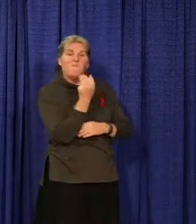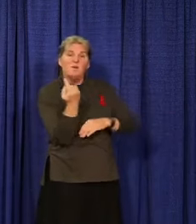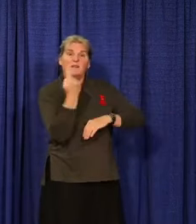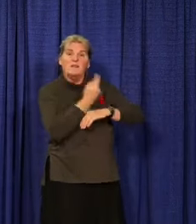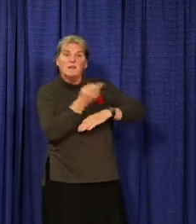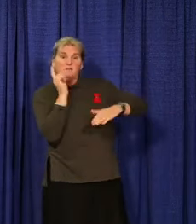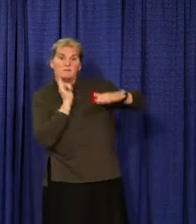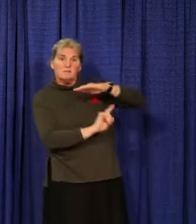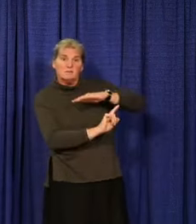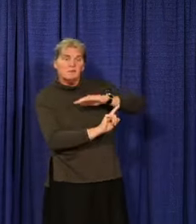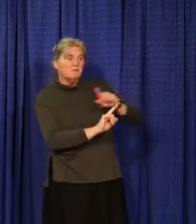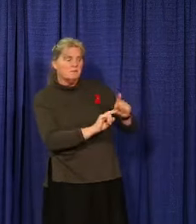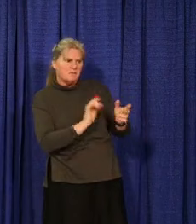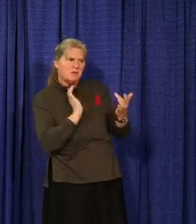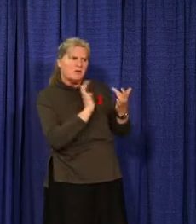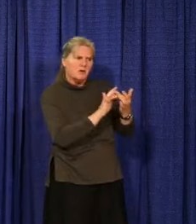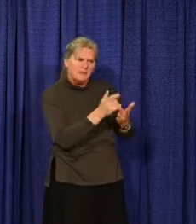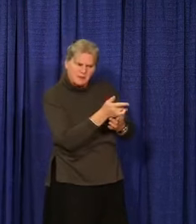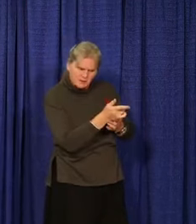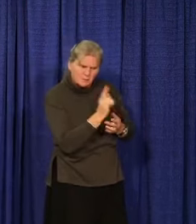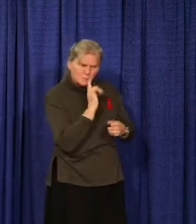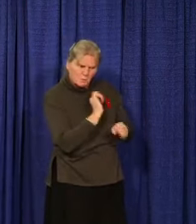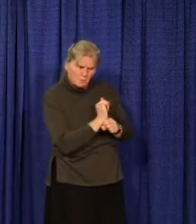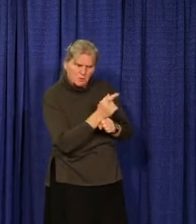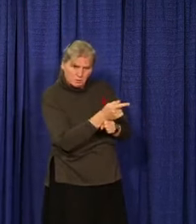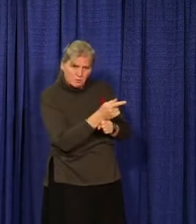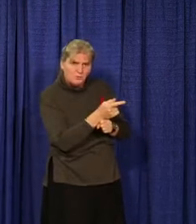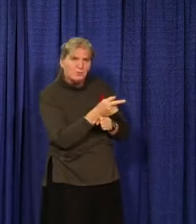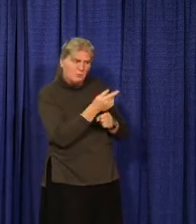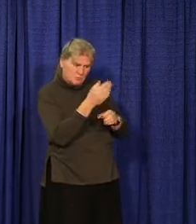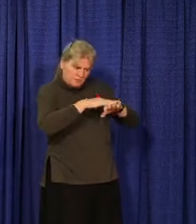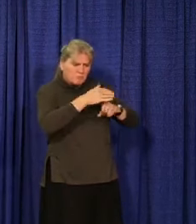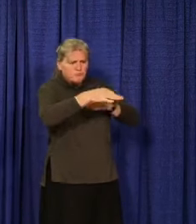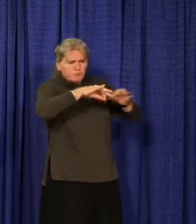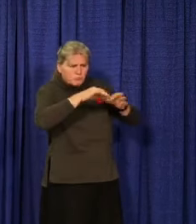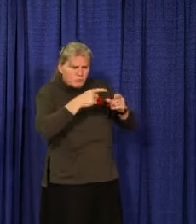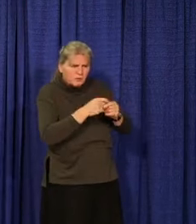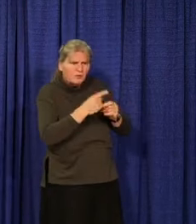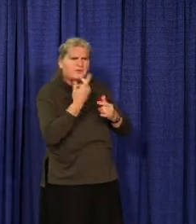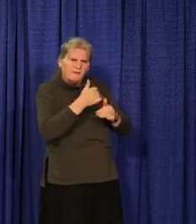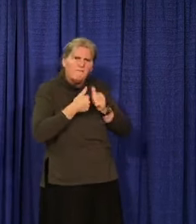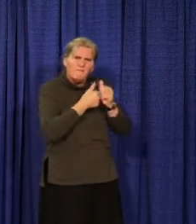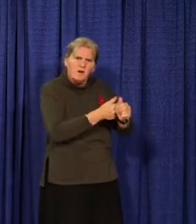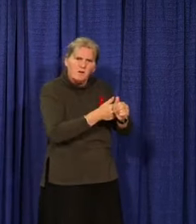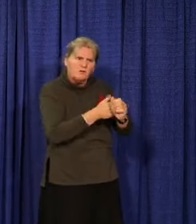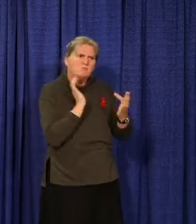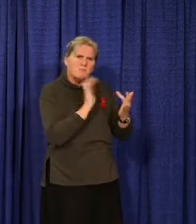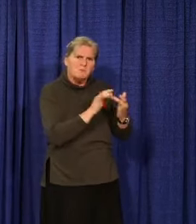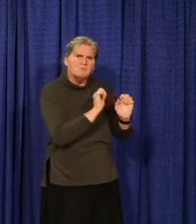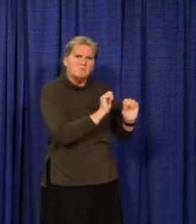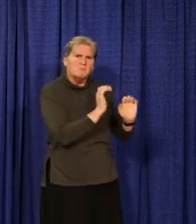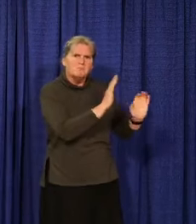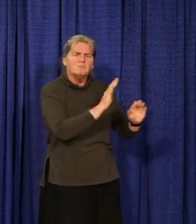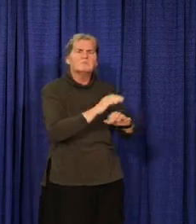during the 14 day self isolation period to provide information and help ensure compliance.